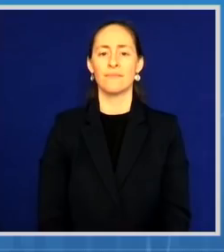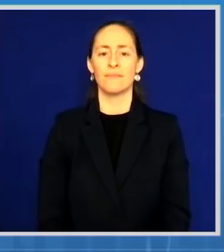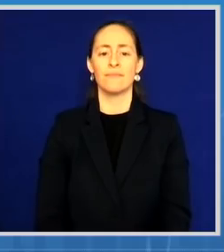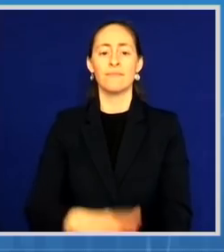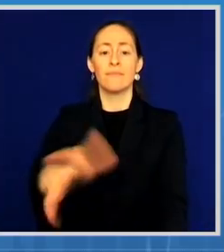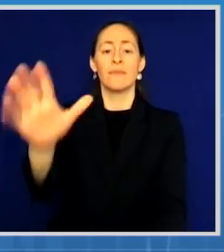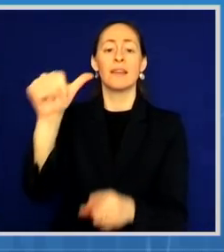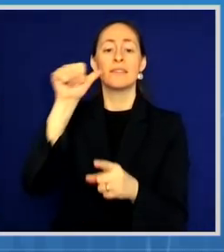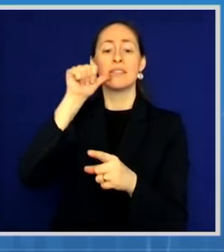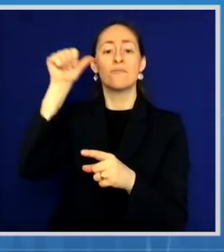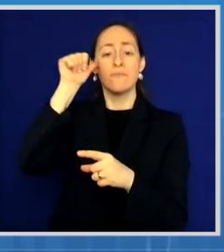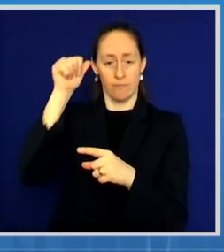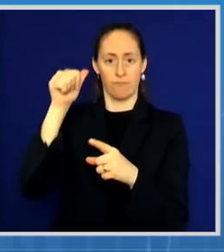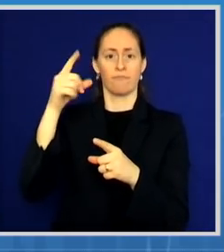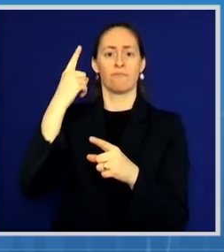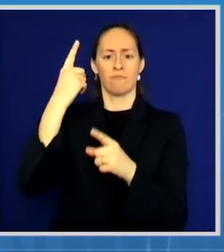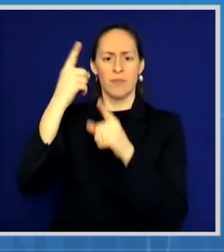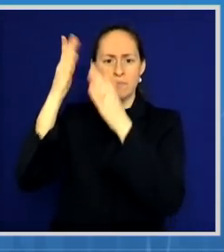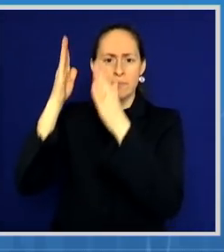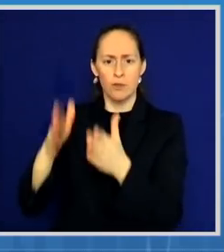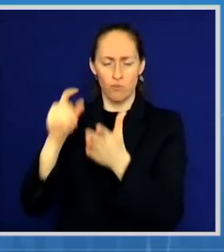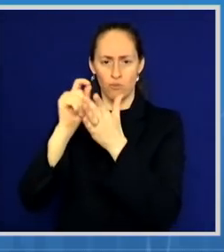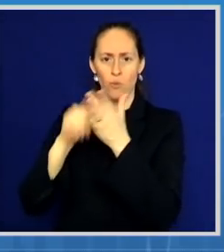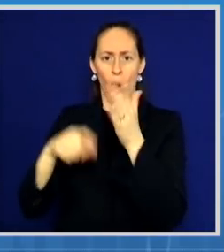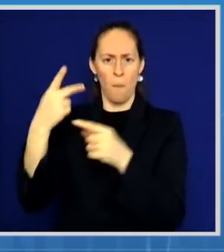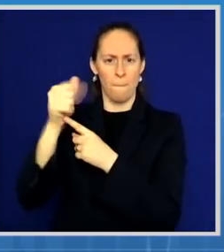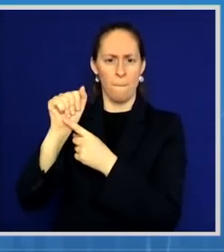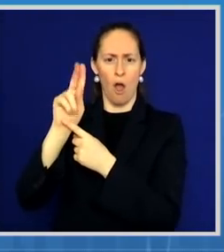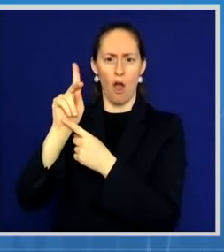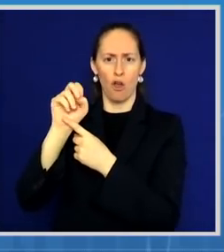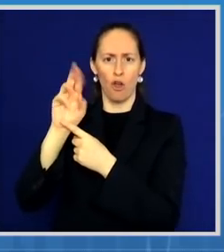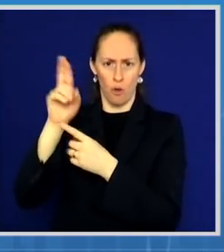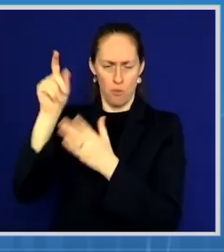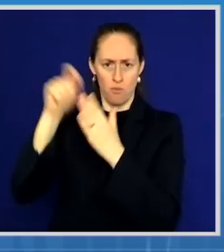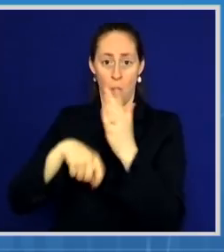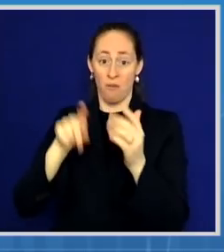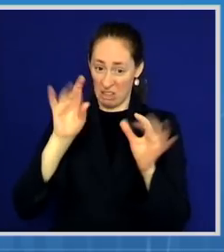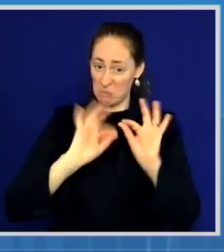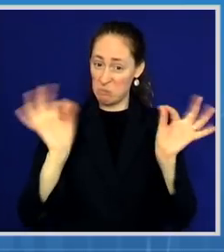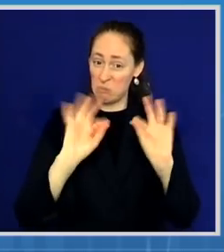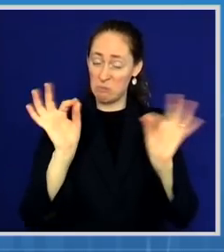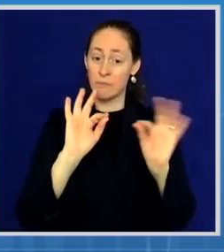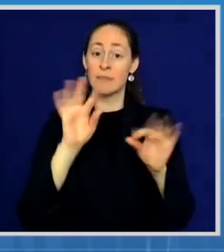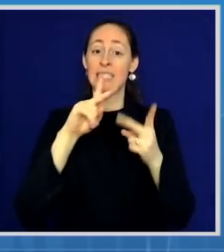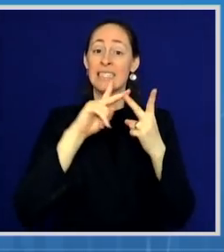does it matter if one skips the second COVID shot? So I'd like to spend just the next couple of minutes